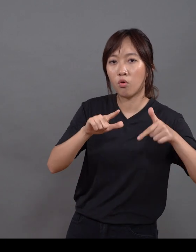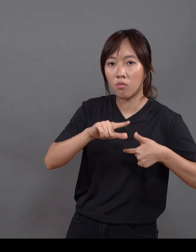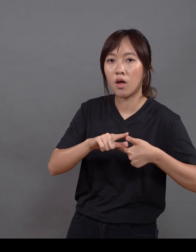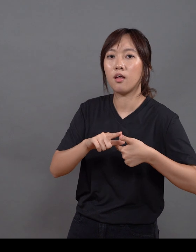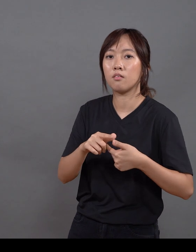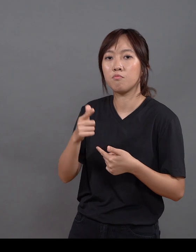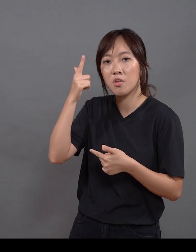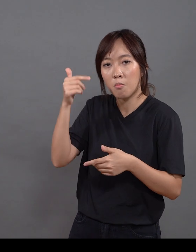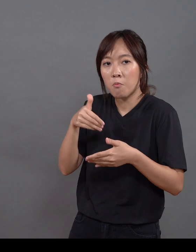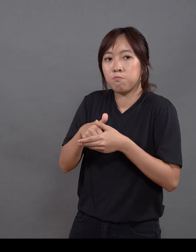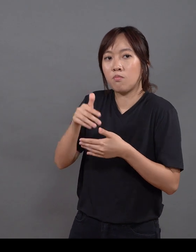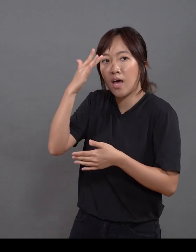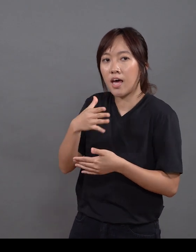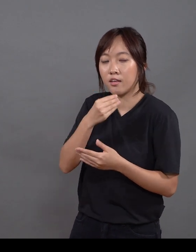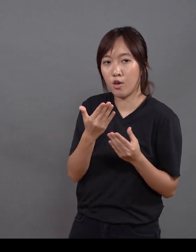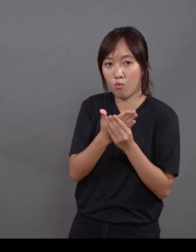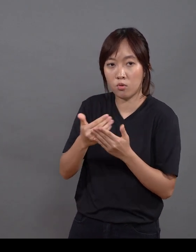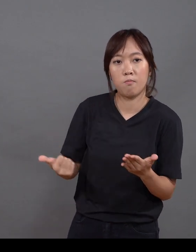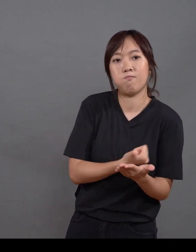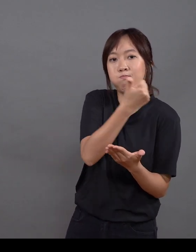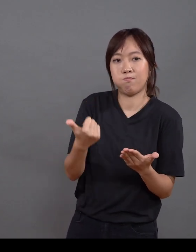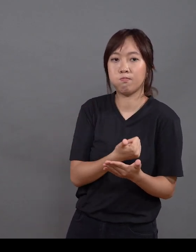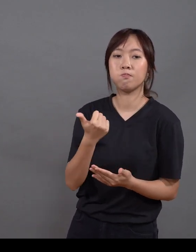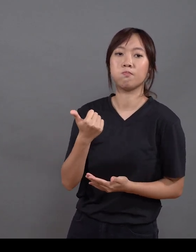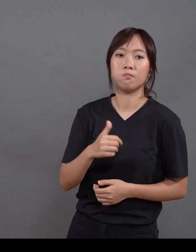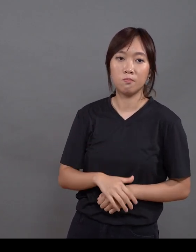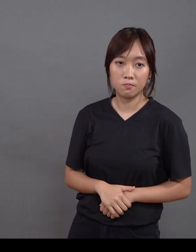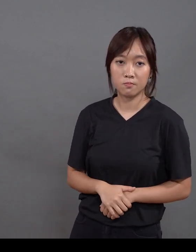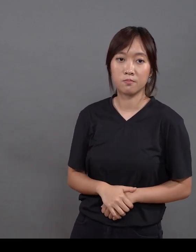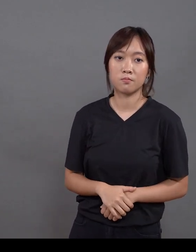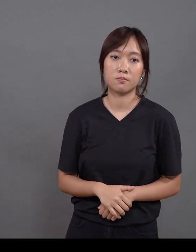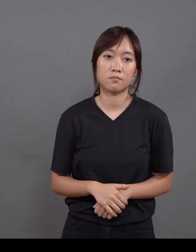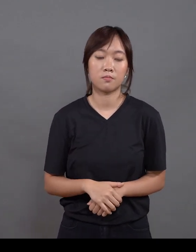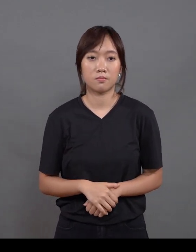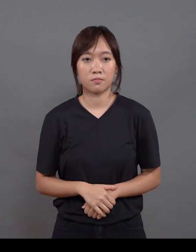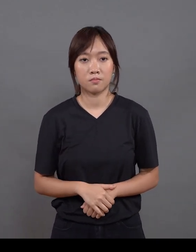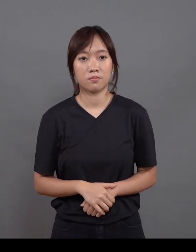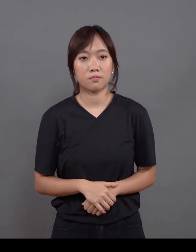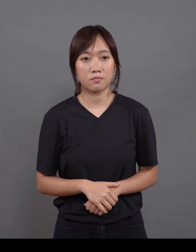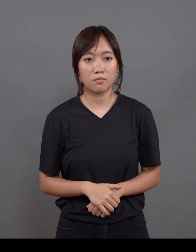We’ll follow his original arrangement to preserve the integrity of the archive